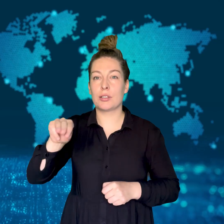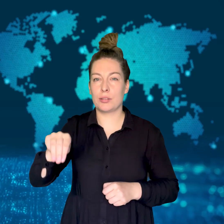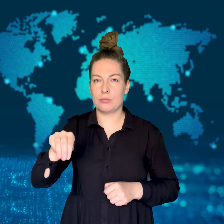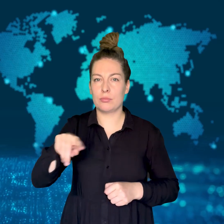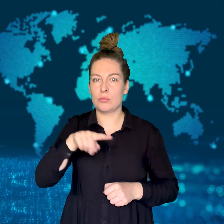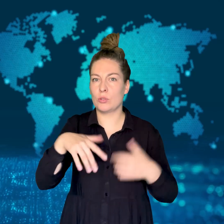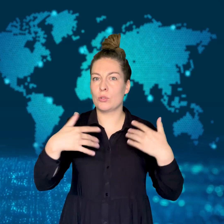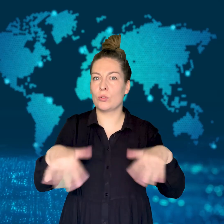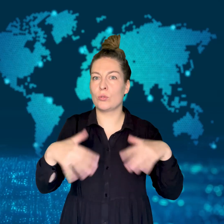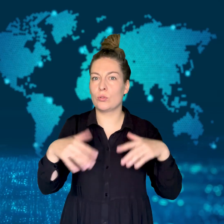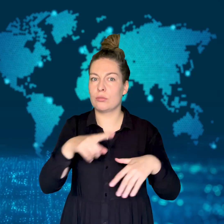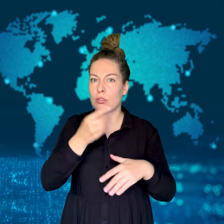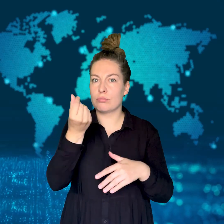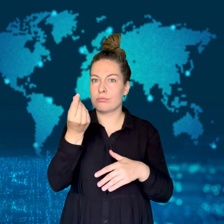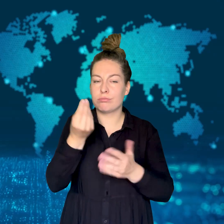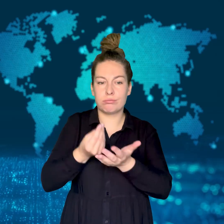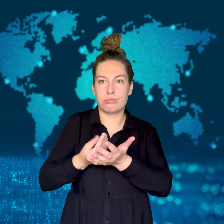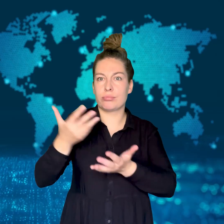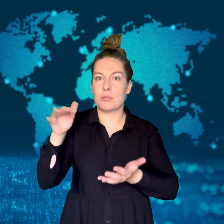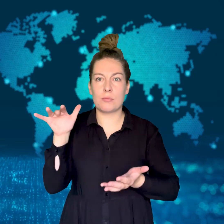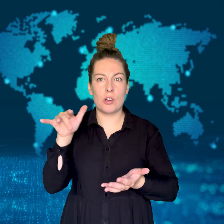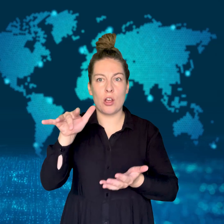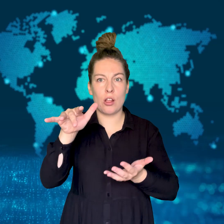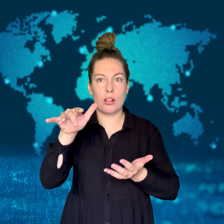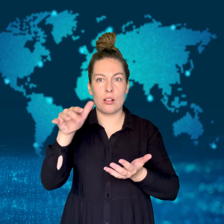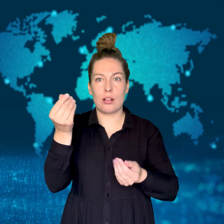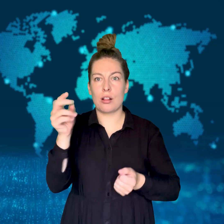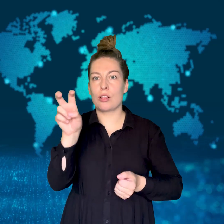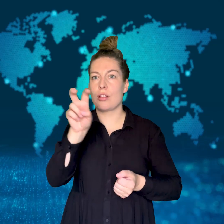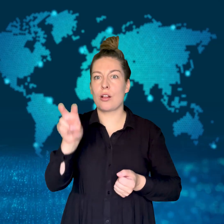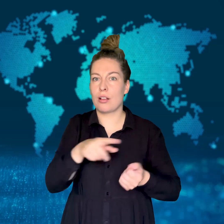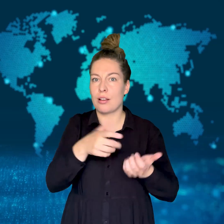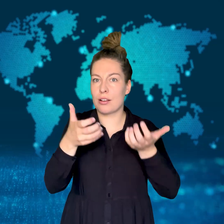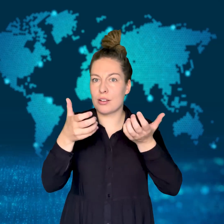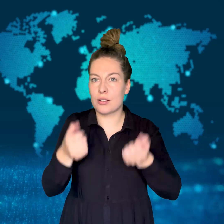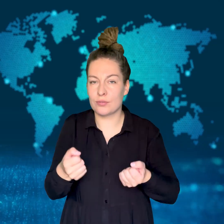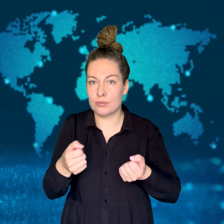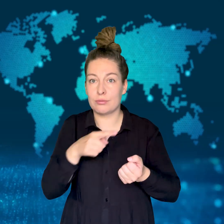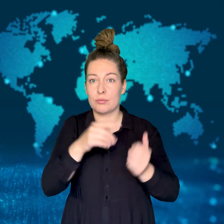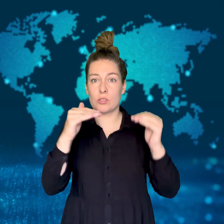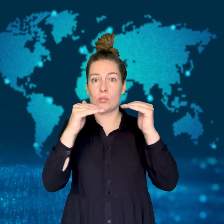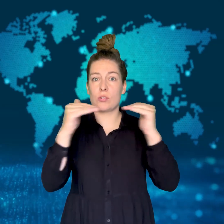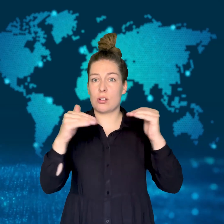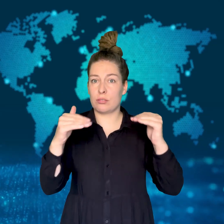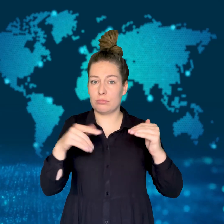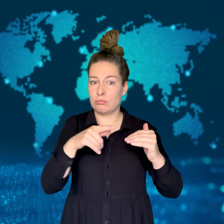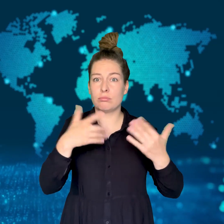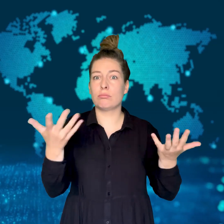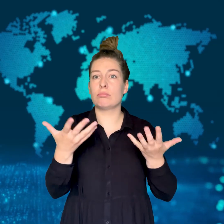human trafficking, human slavery, and other violence.